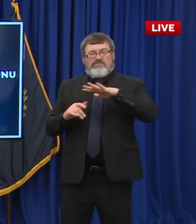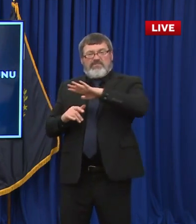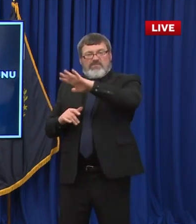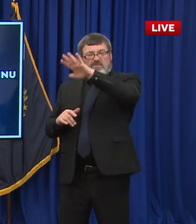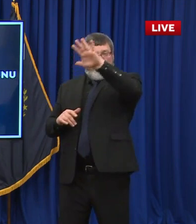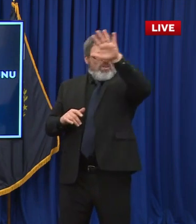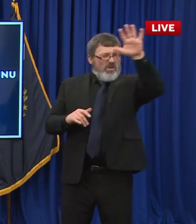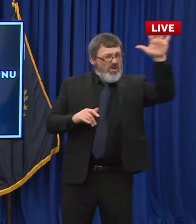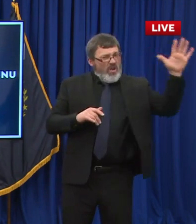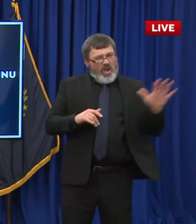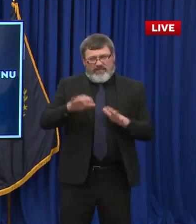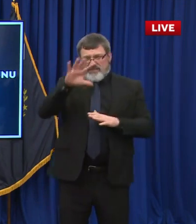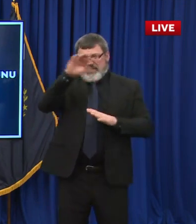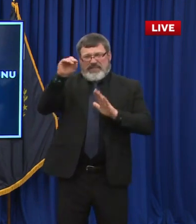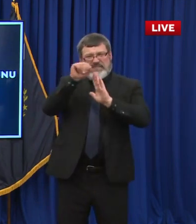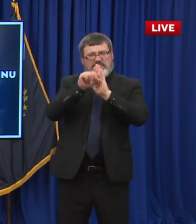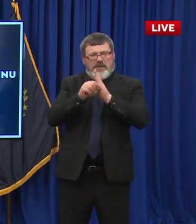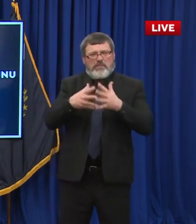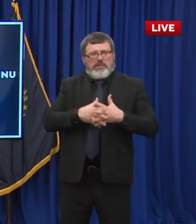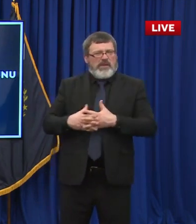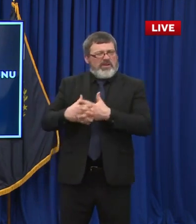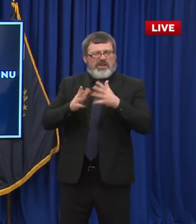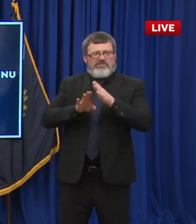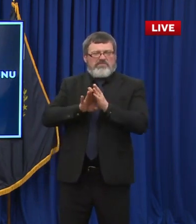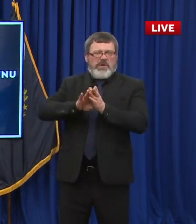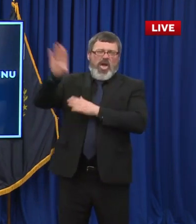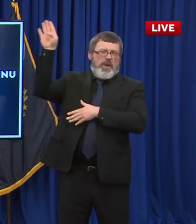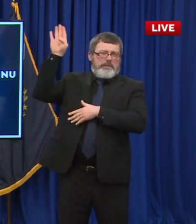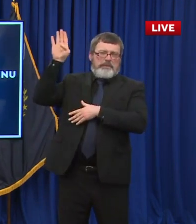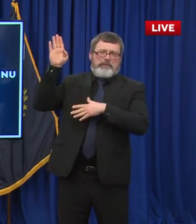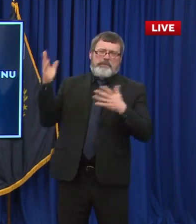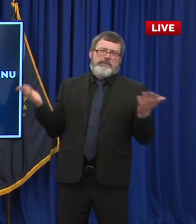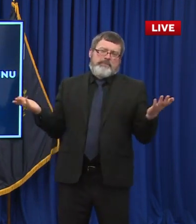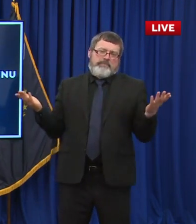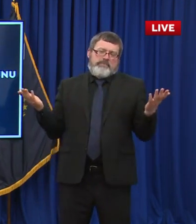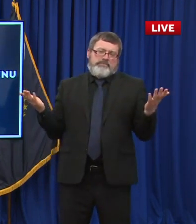THERE IS VIRTUALLY NO WHERE IN THE COUNTRY WHERE NUMBERS ARE SKYROCKETING.